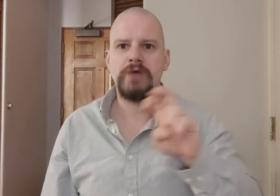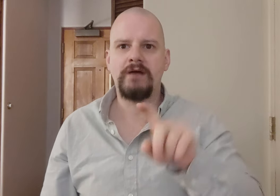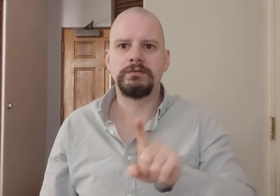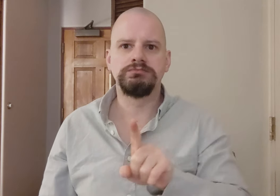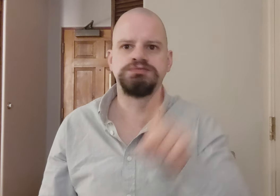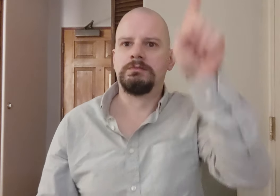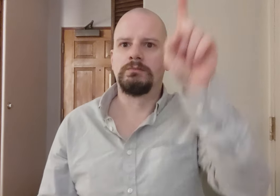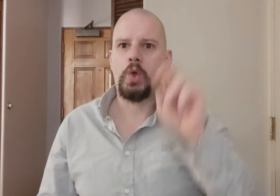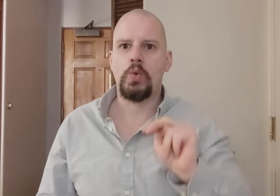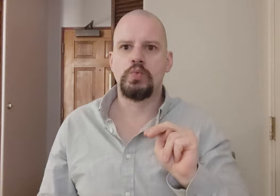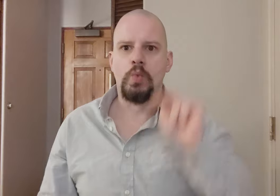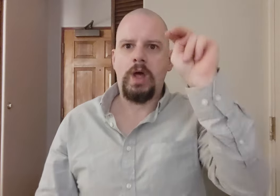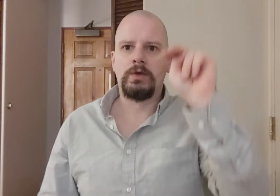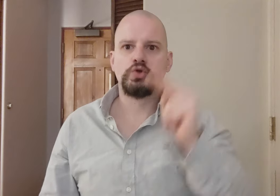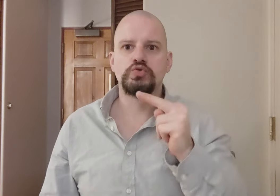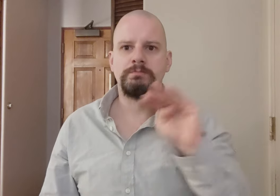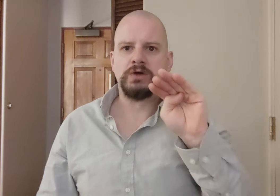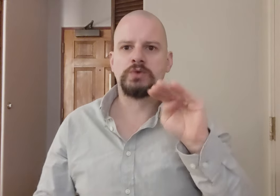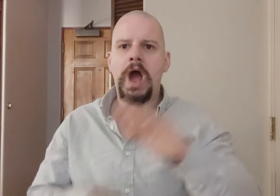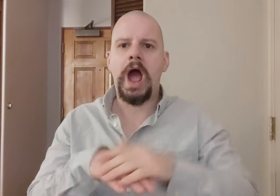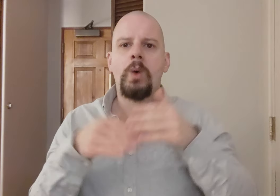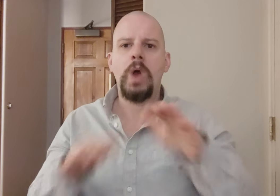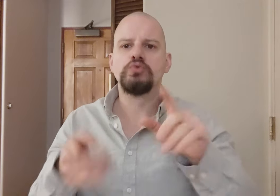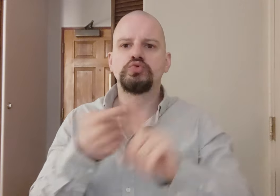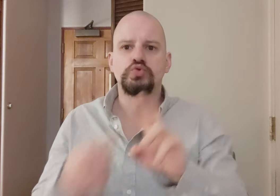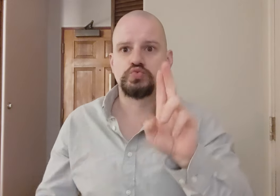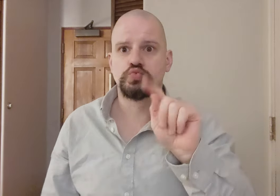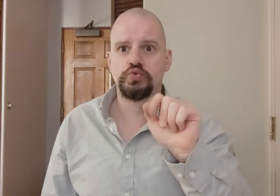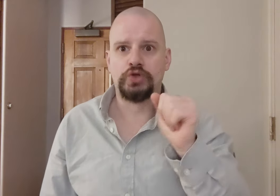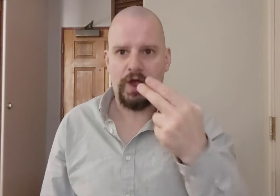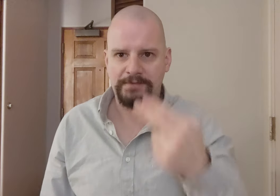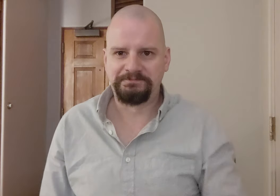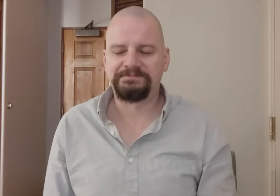and then we will be travelling to the north of New Mexico on way to Utah.